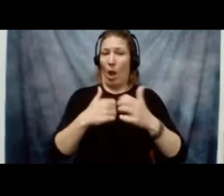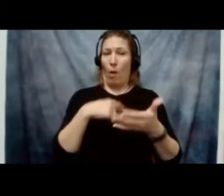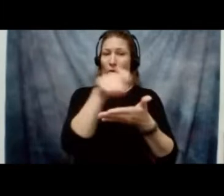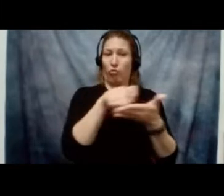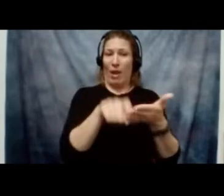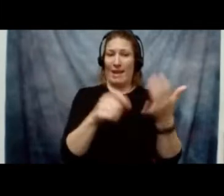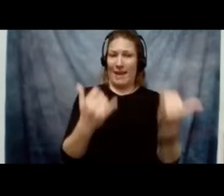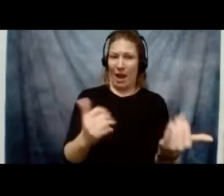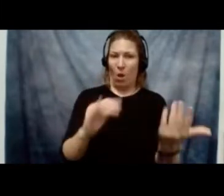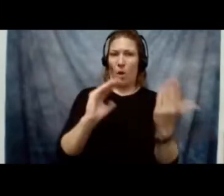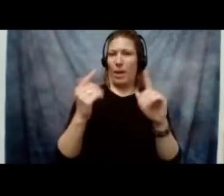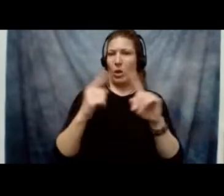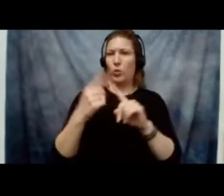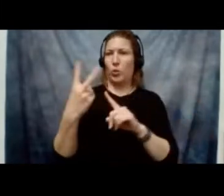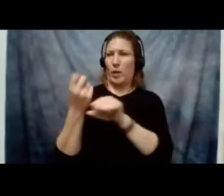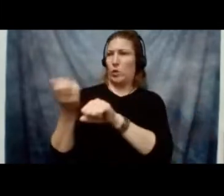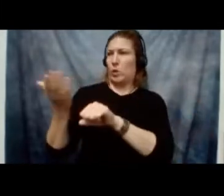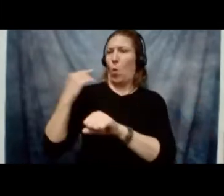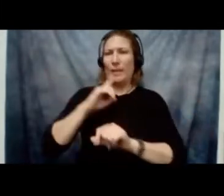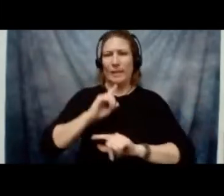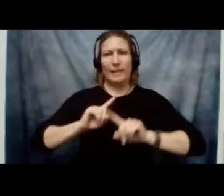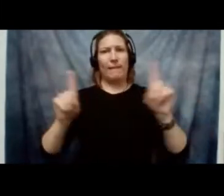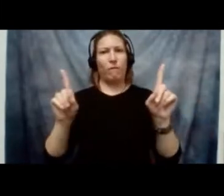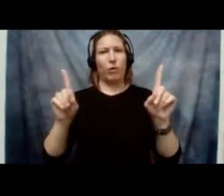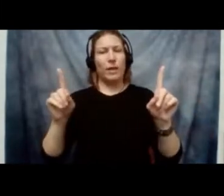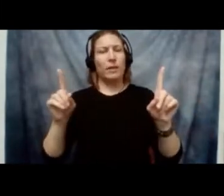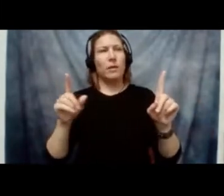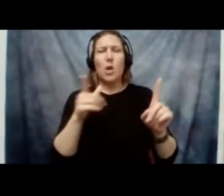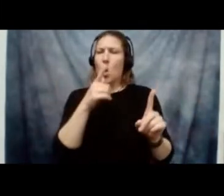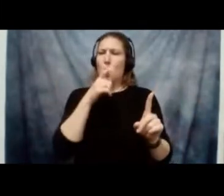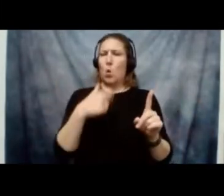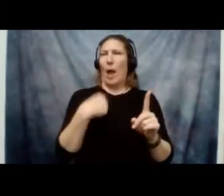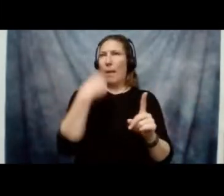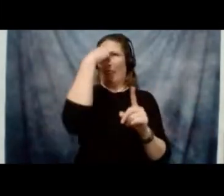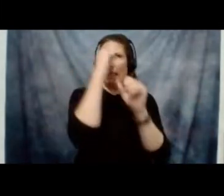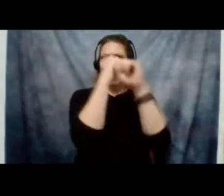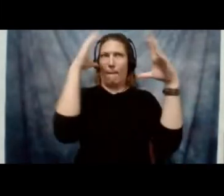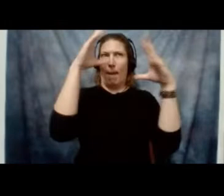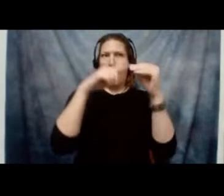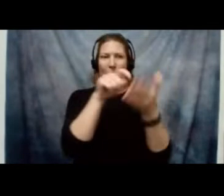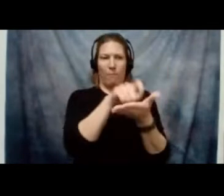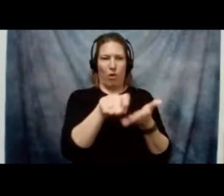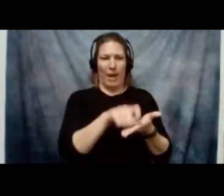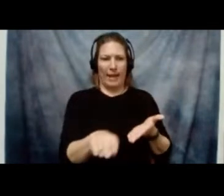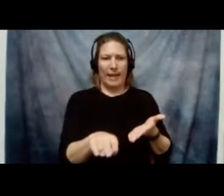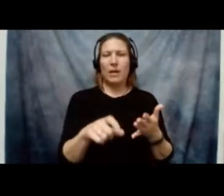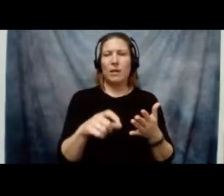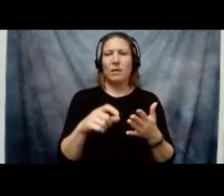and um or what 508 tells you to do um you know learn more about these situational temporary